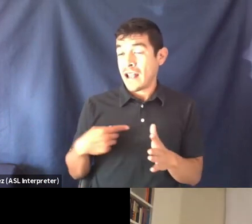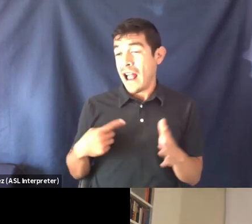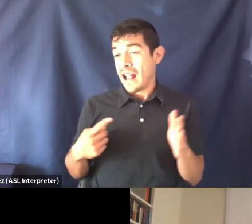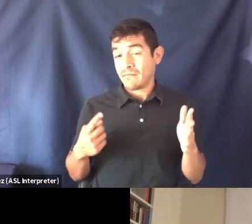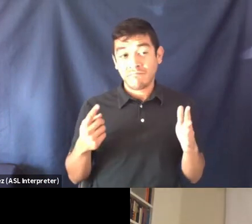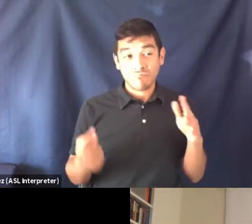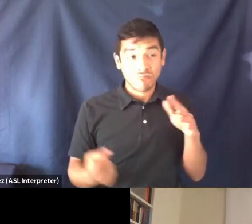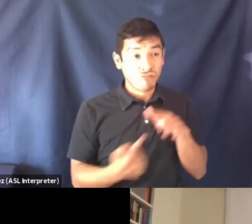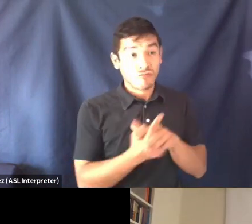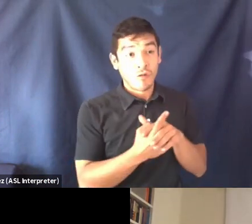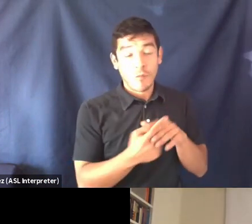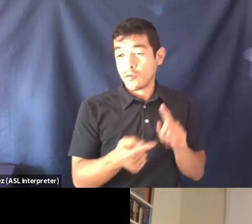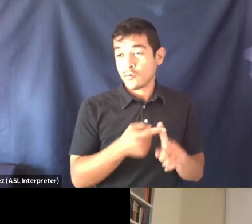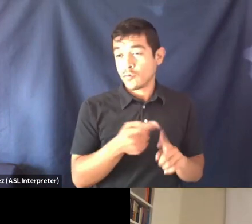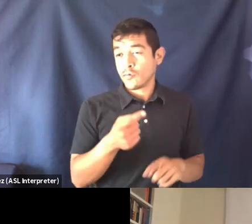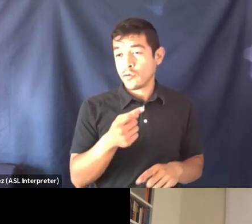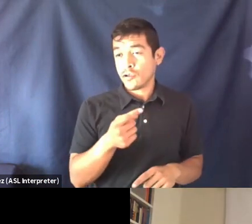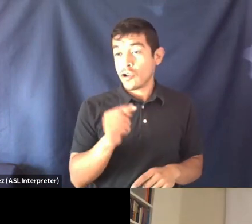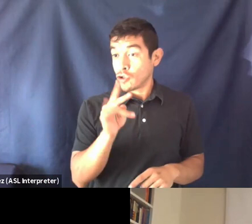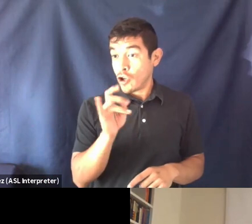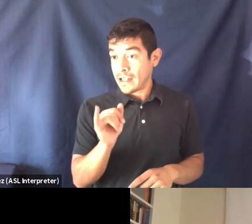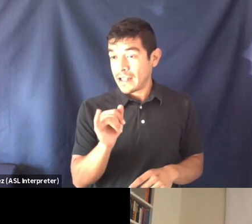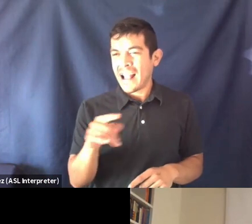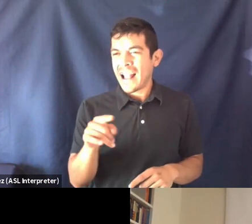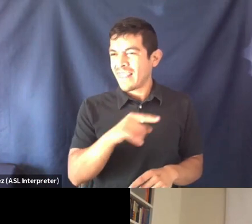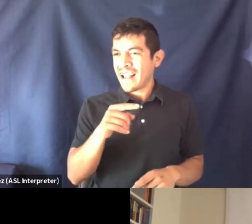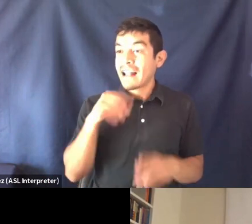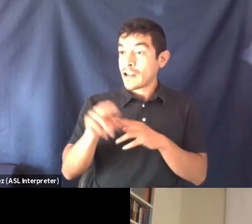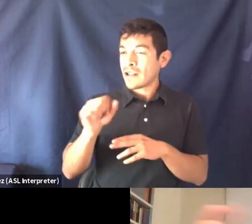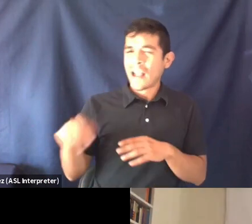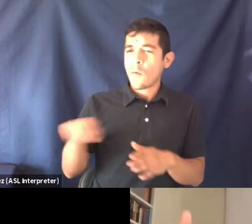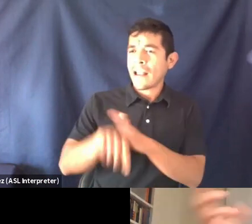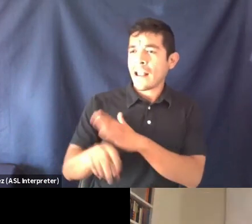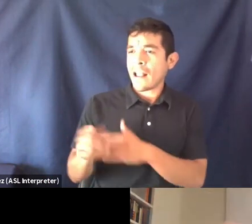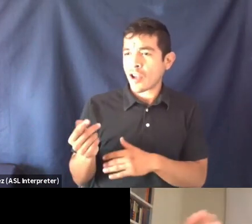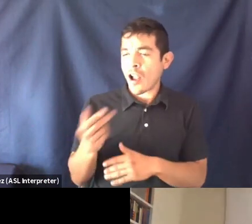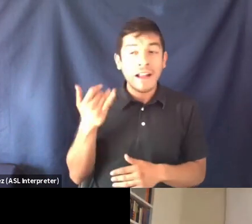"If they don't find owners," they were appalled. And so it's really flipping on your head